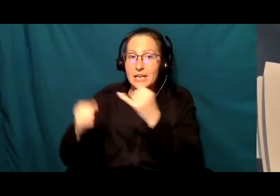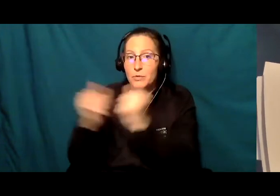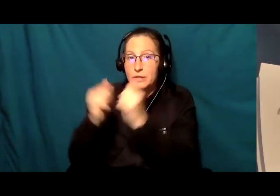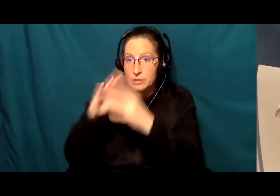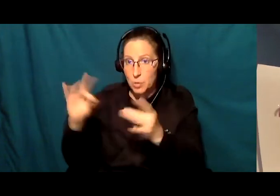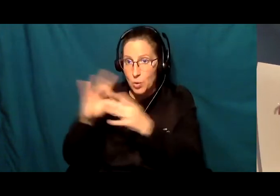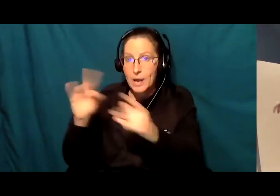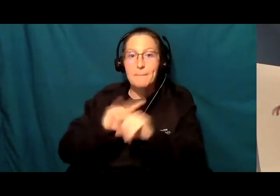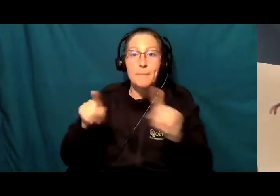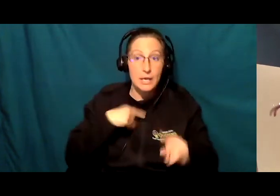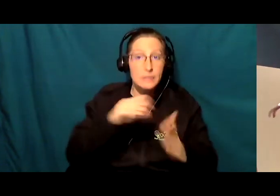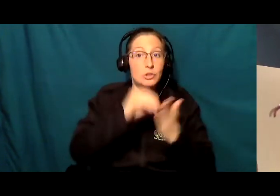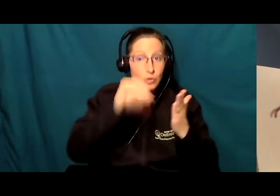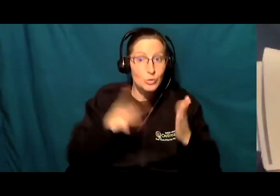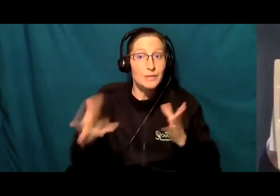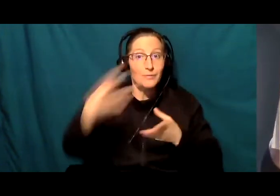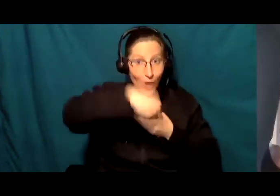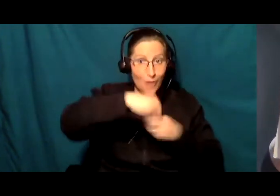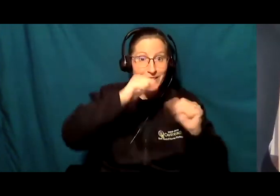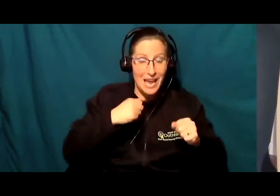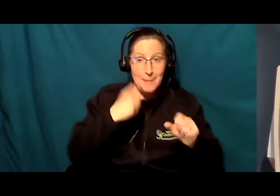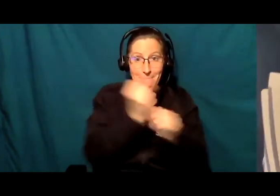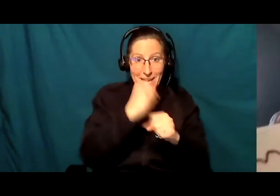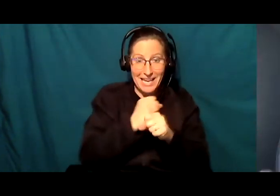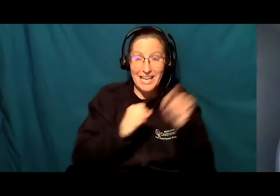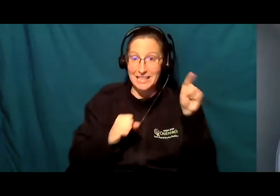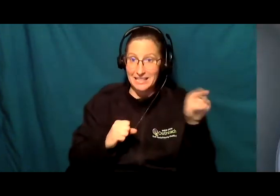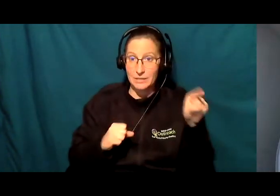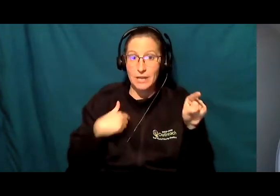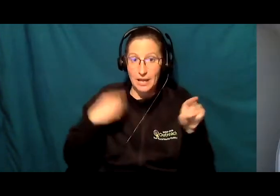can participate in making with the parent, this one, I did.